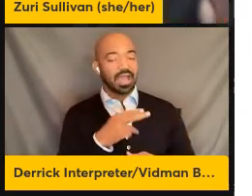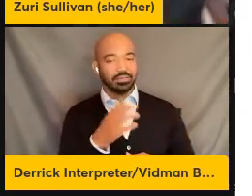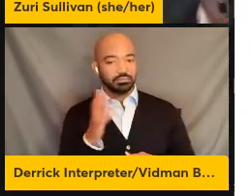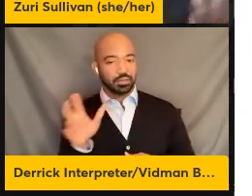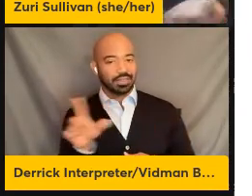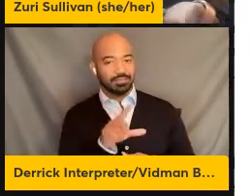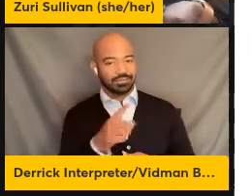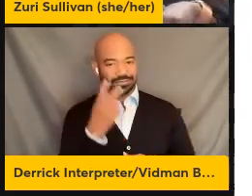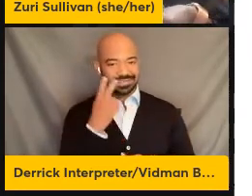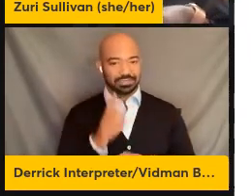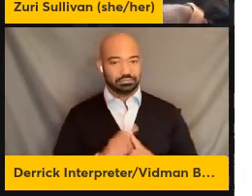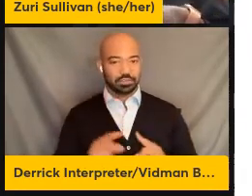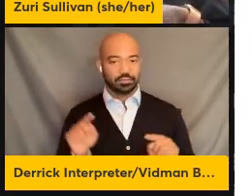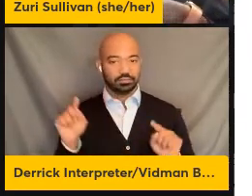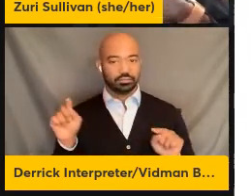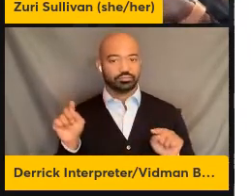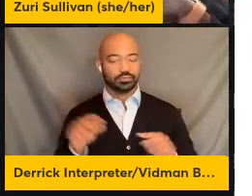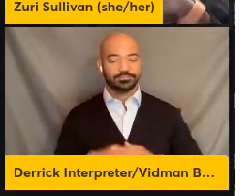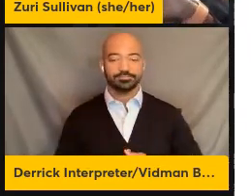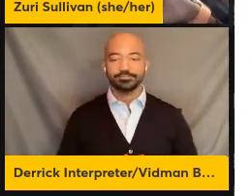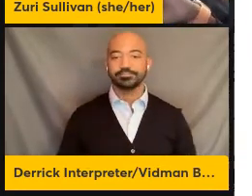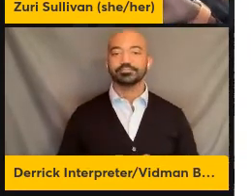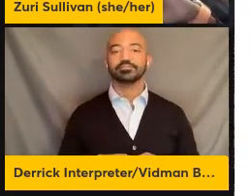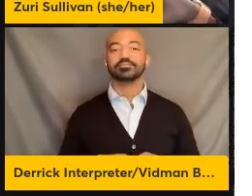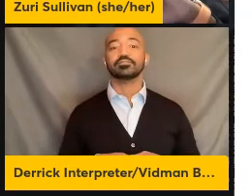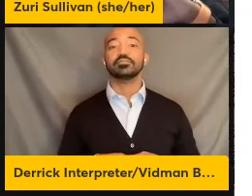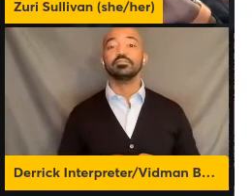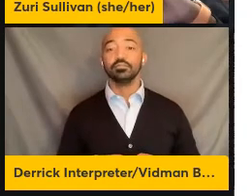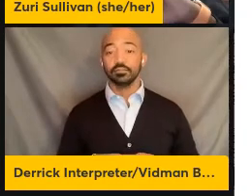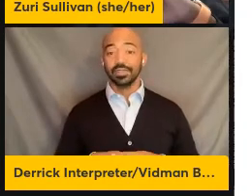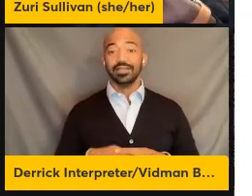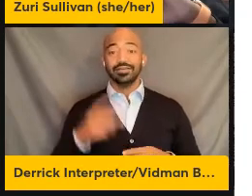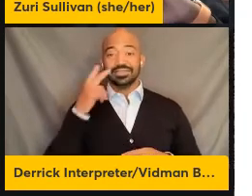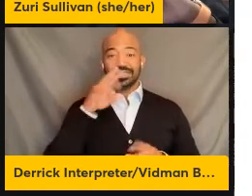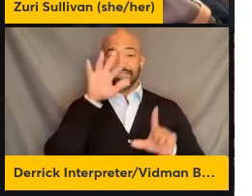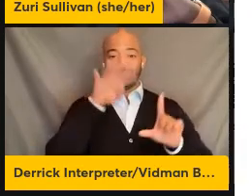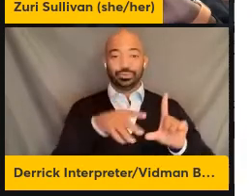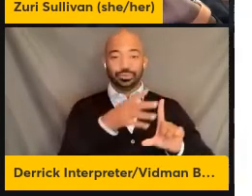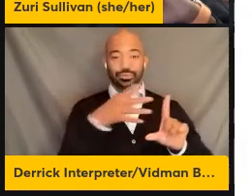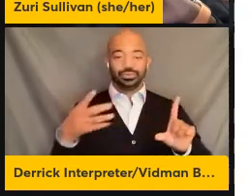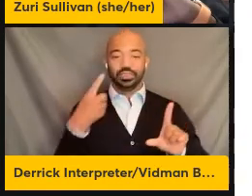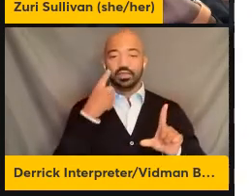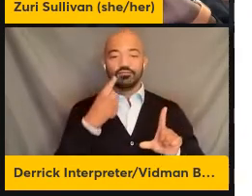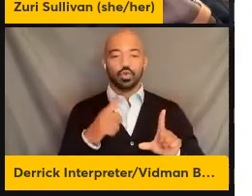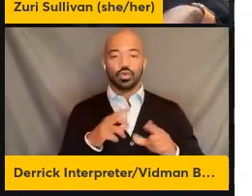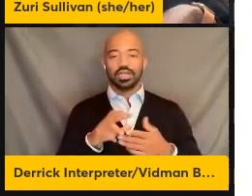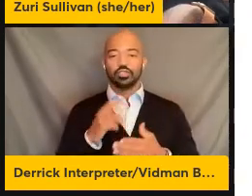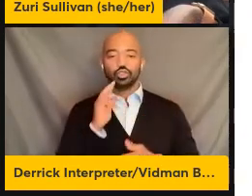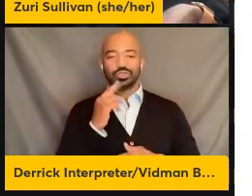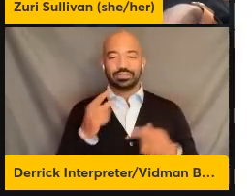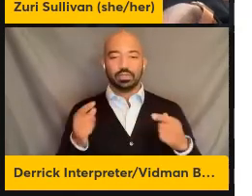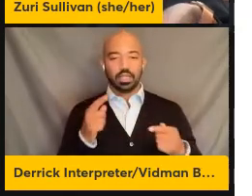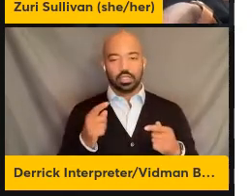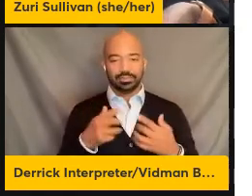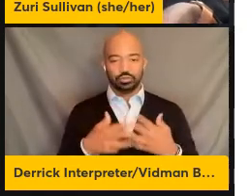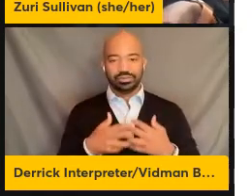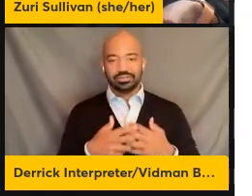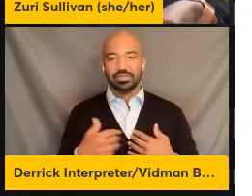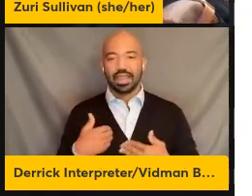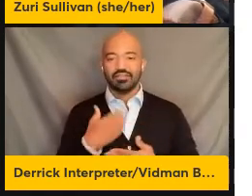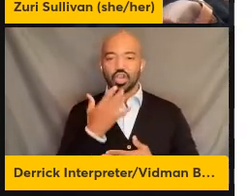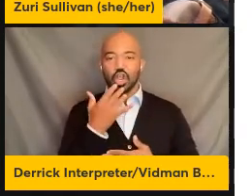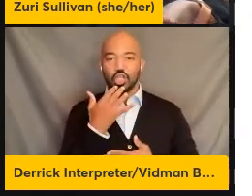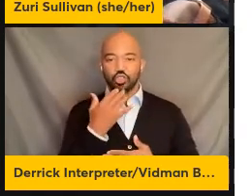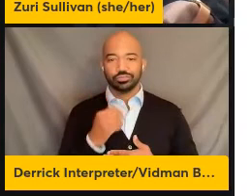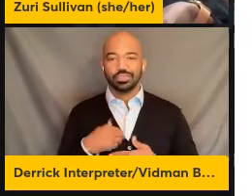the left. And the transcripts that correspond to nutrient handling machinery are colored to correspond to the particular